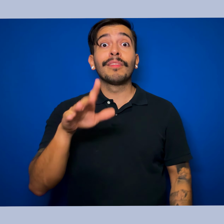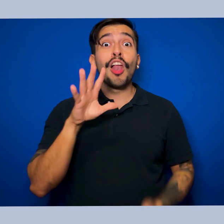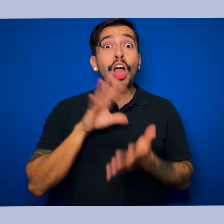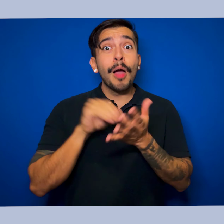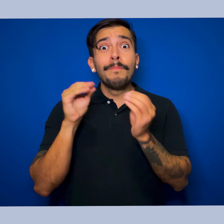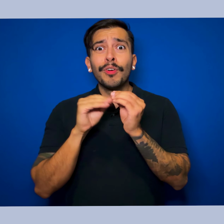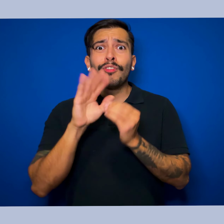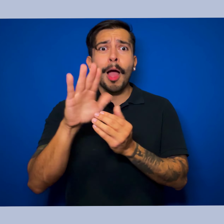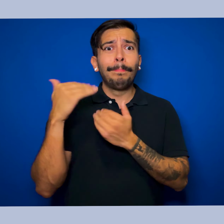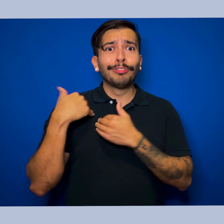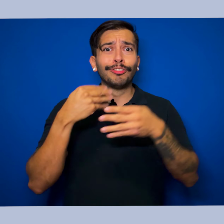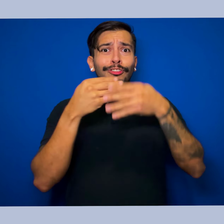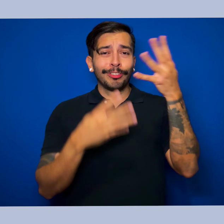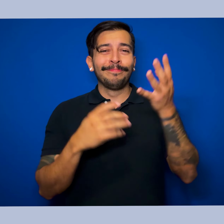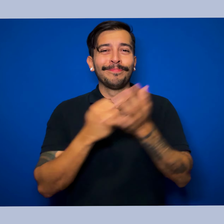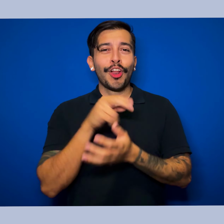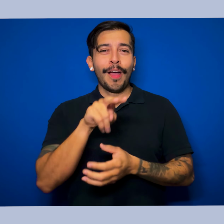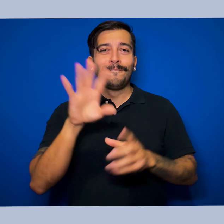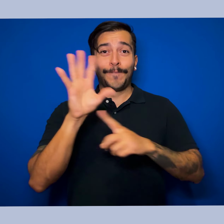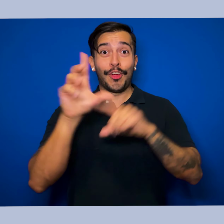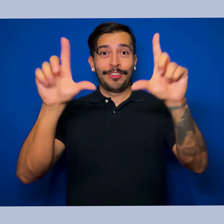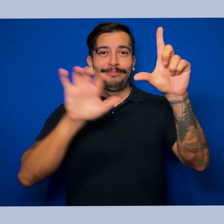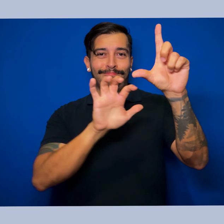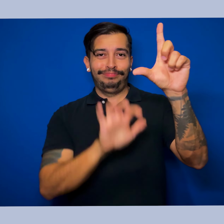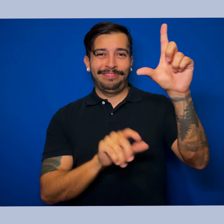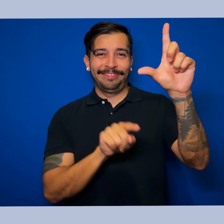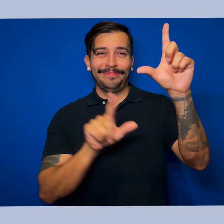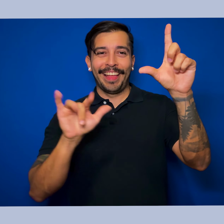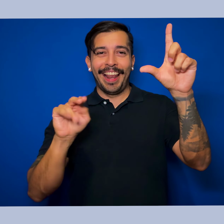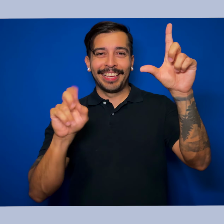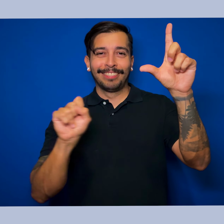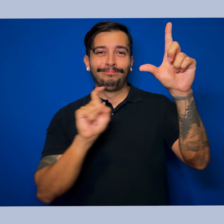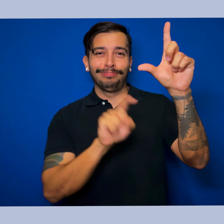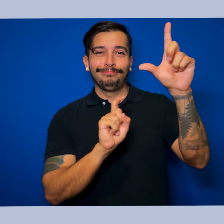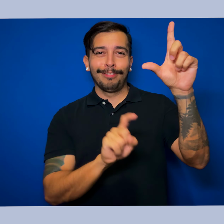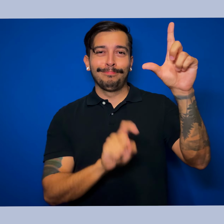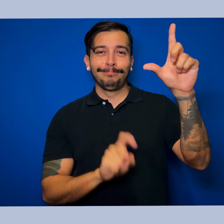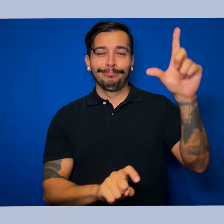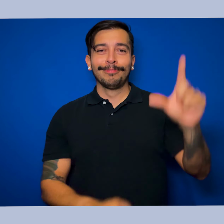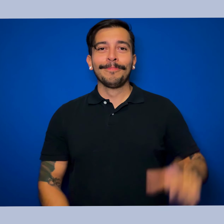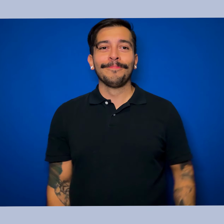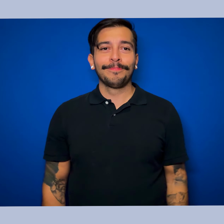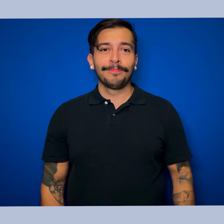To learn more about your obligations, check out the links in the video description.